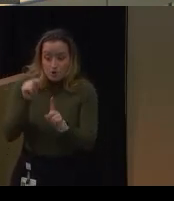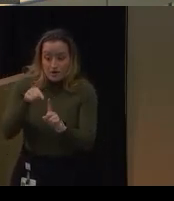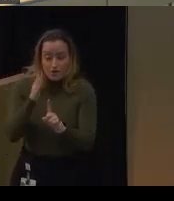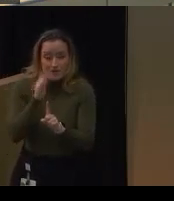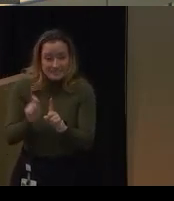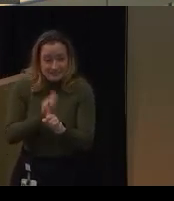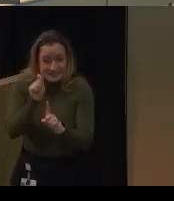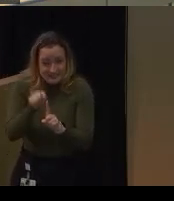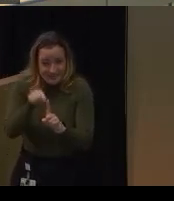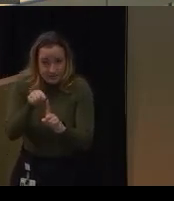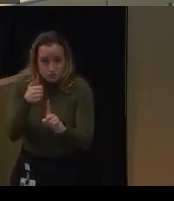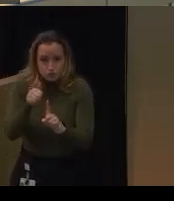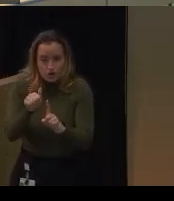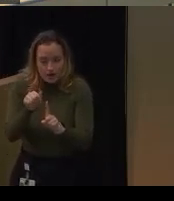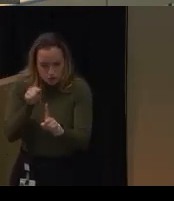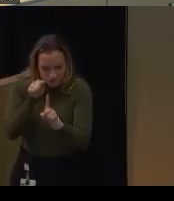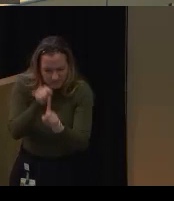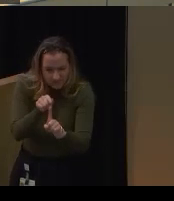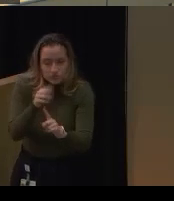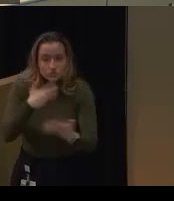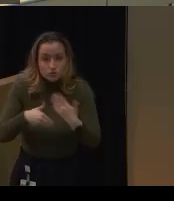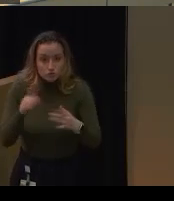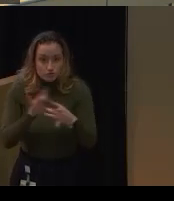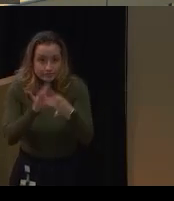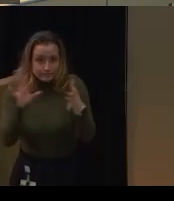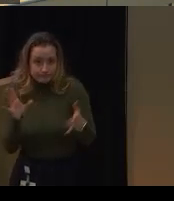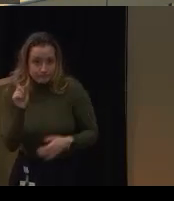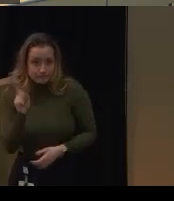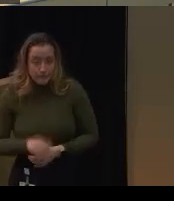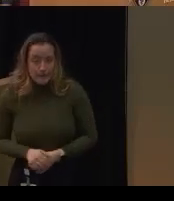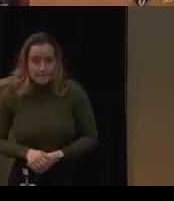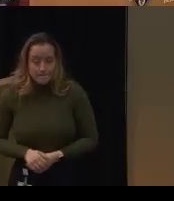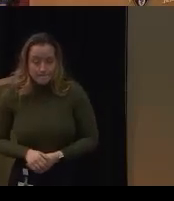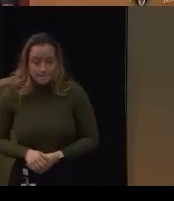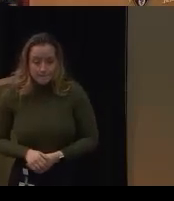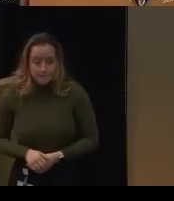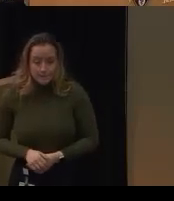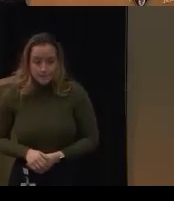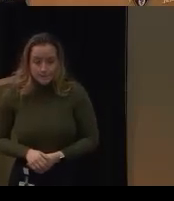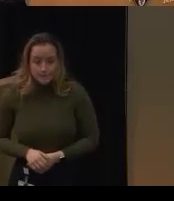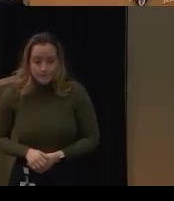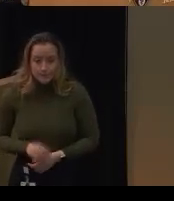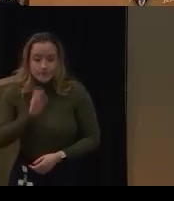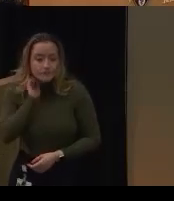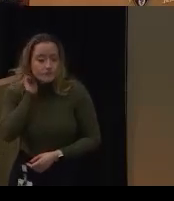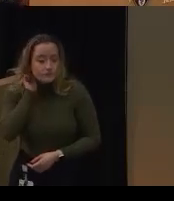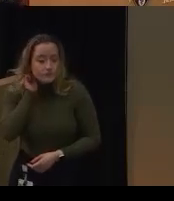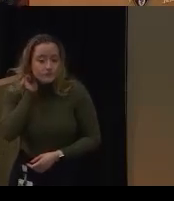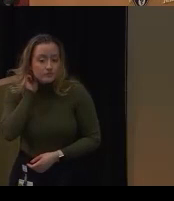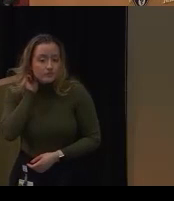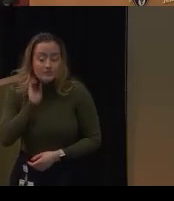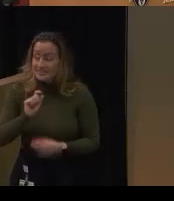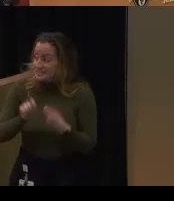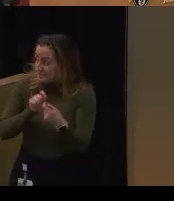to linking social disconnection with schizophrenia yeah so I I don't think it's a specific pathway at